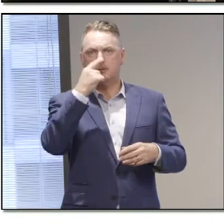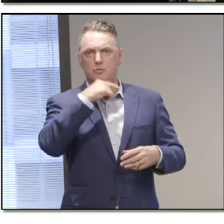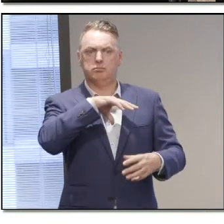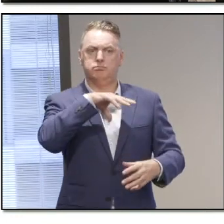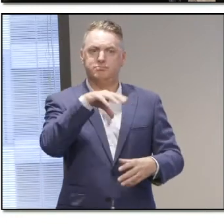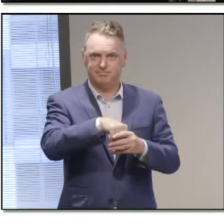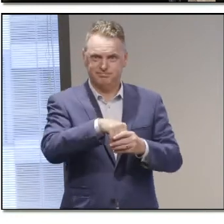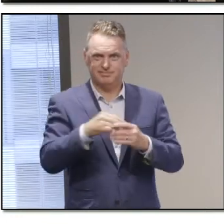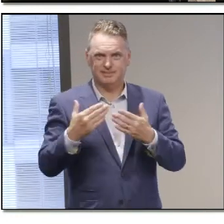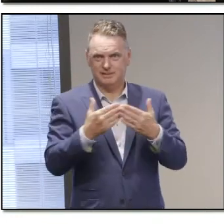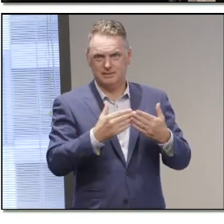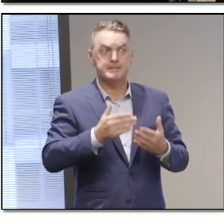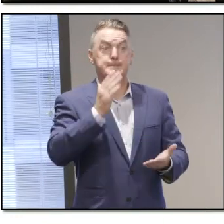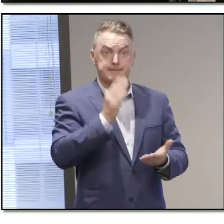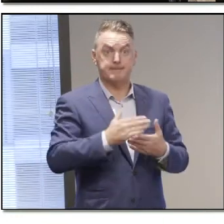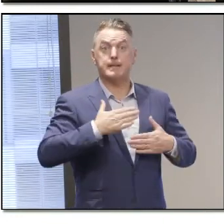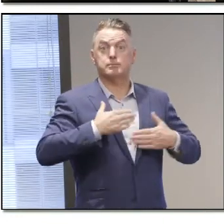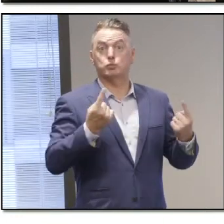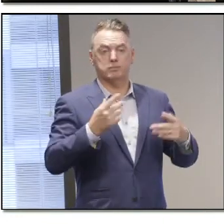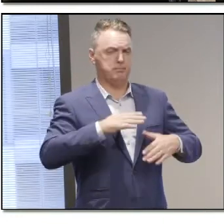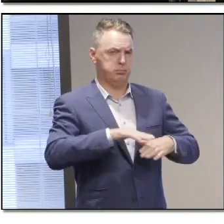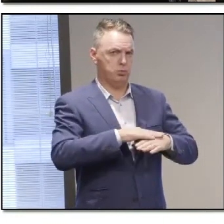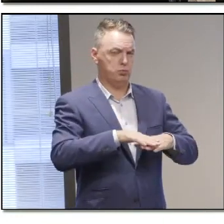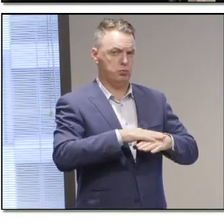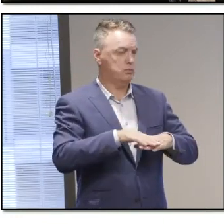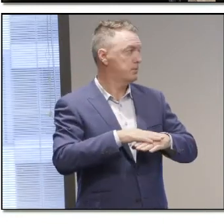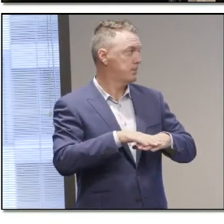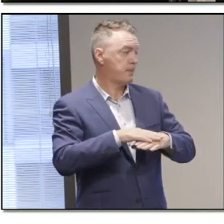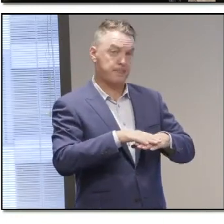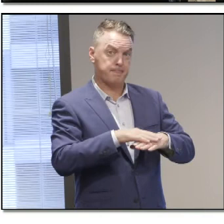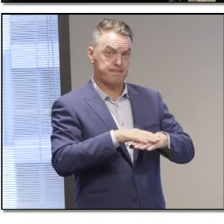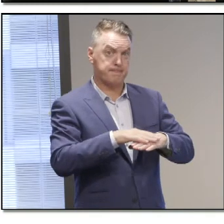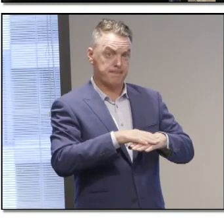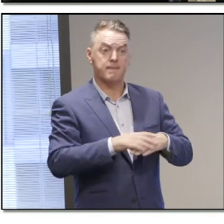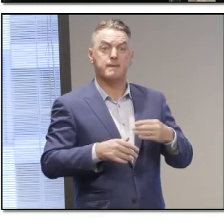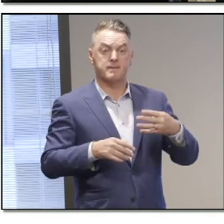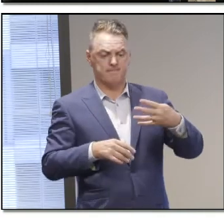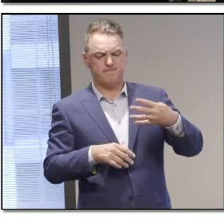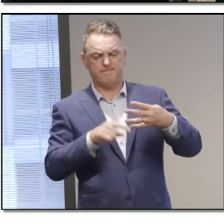the definite asthmatics of this blue one here, these other two were wheezy syndromes that went